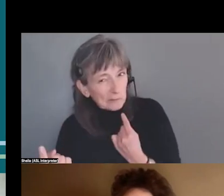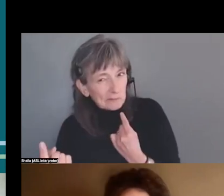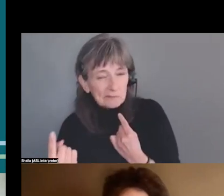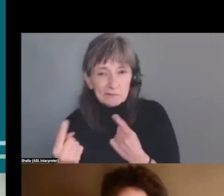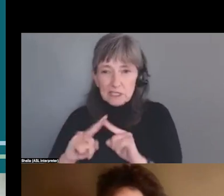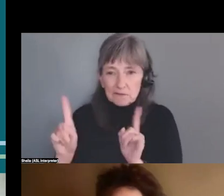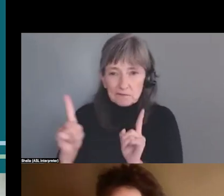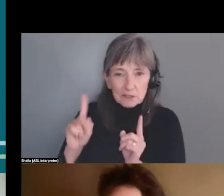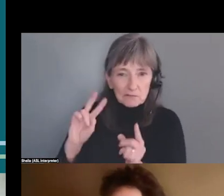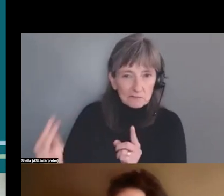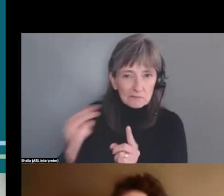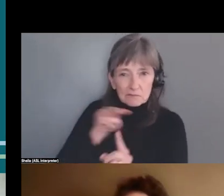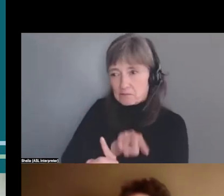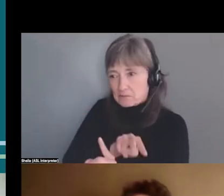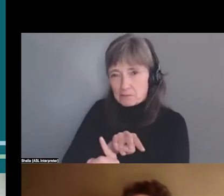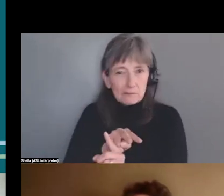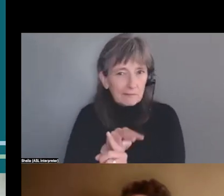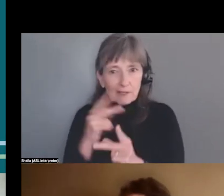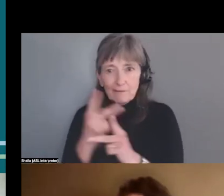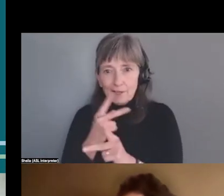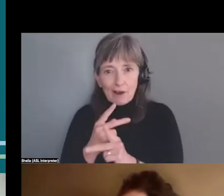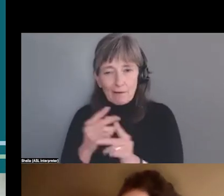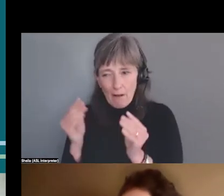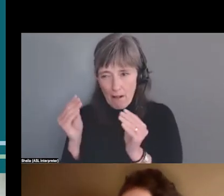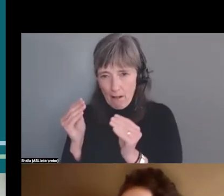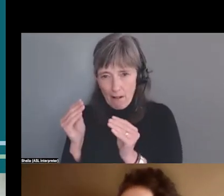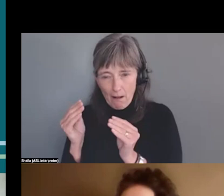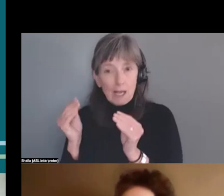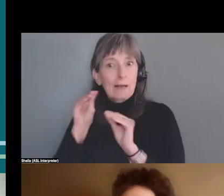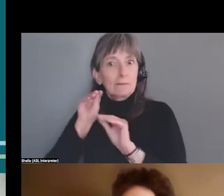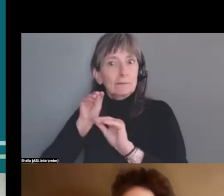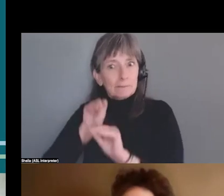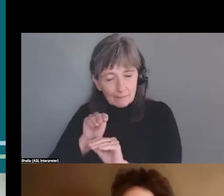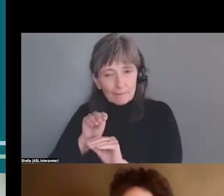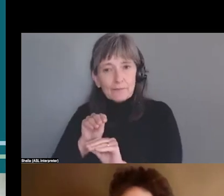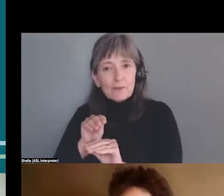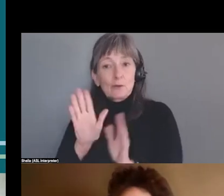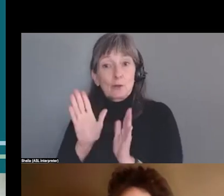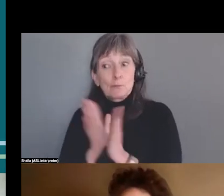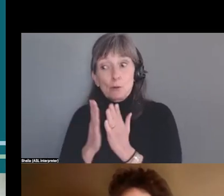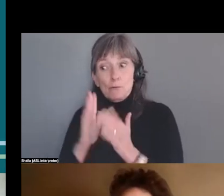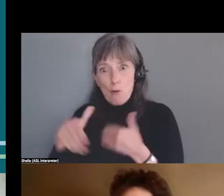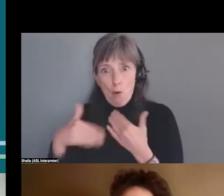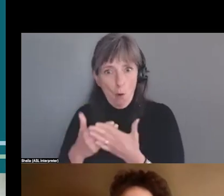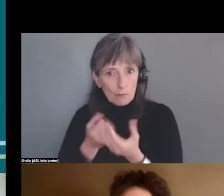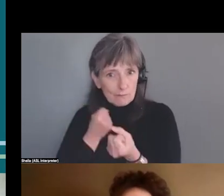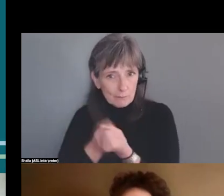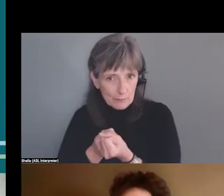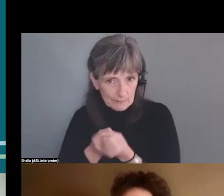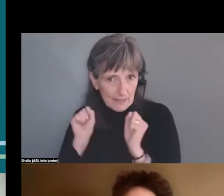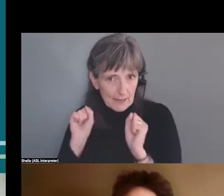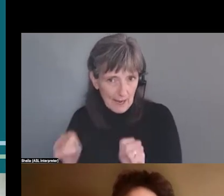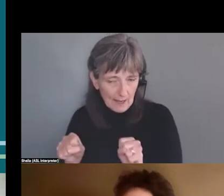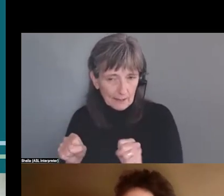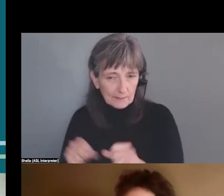can sort of get the book to something that everybody can subscribe to. These iterations